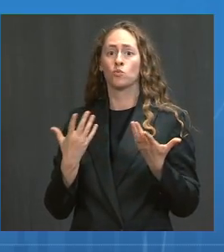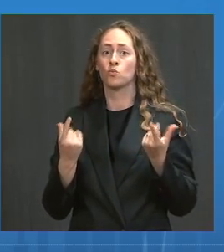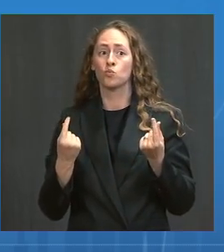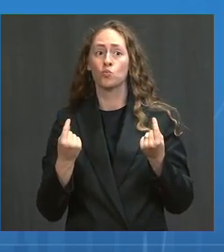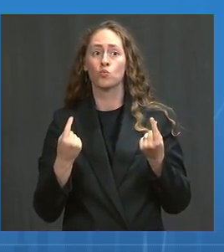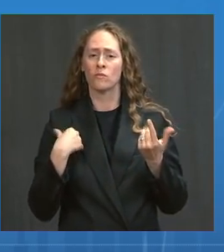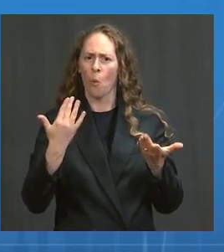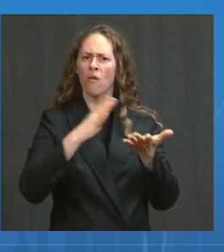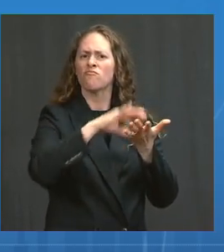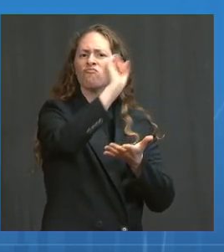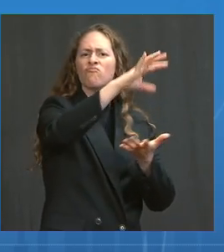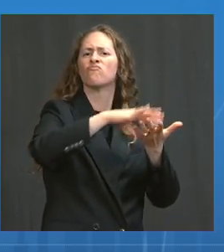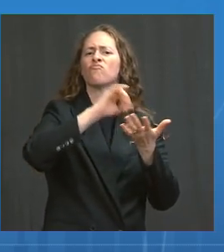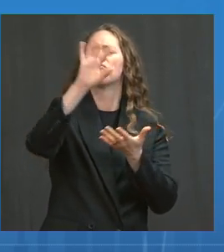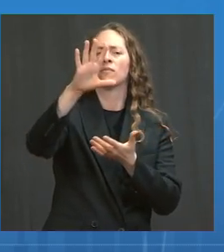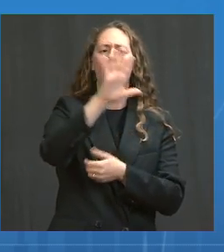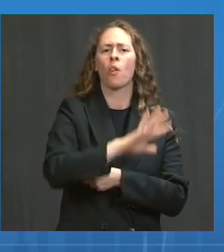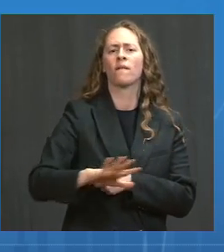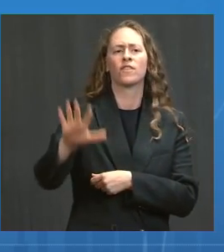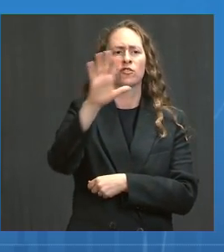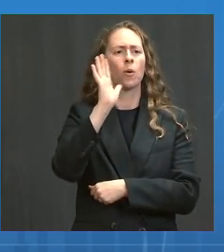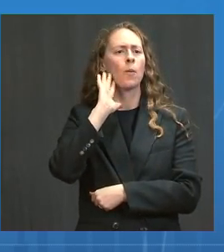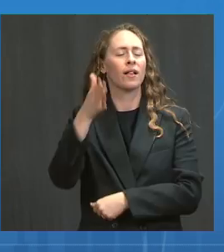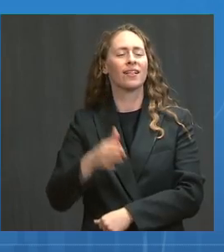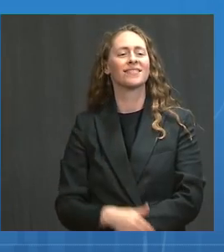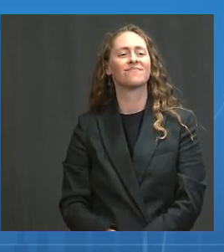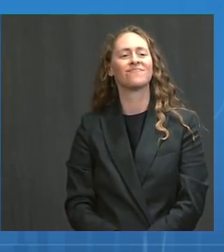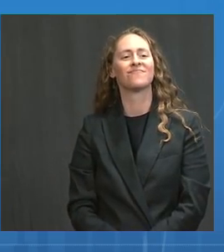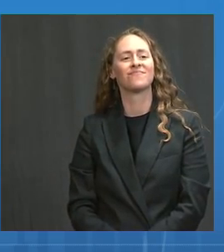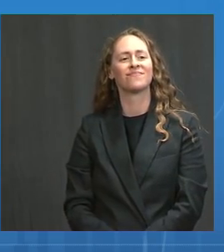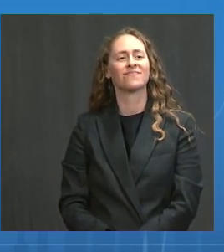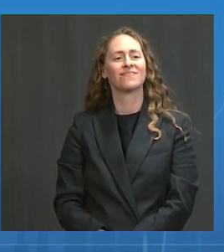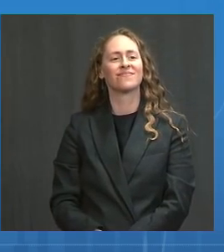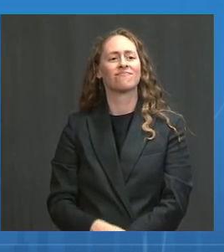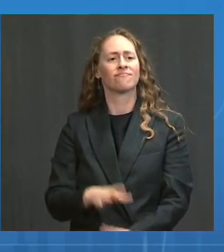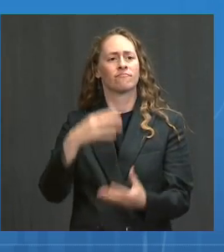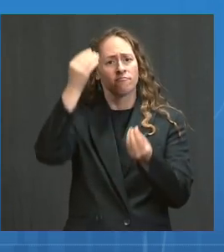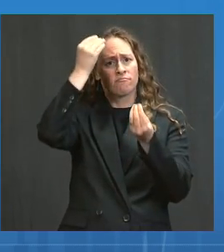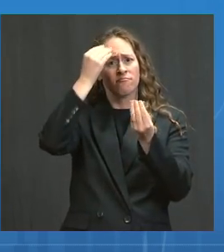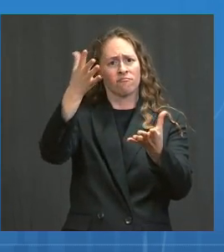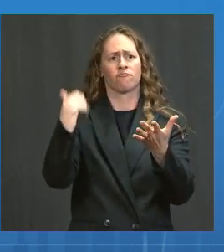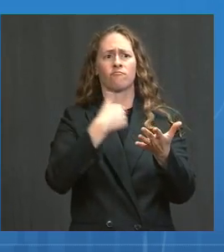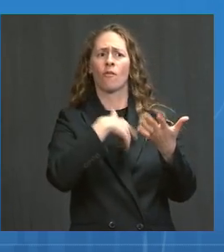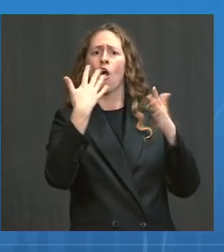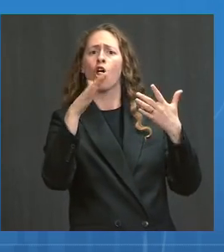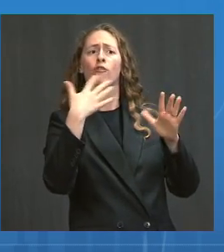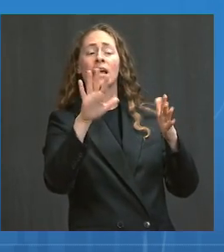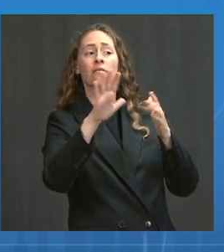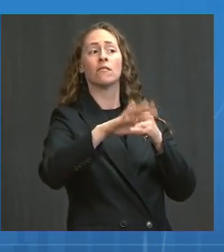These 80 million doses have all been shared with 46 countries, the African Union,